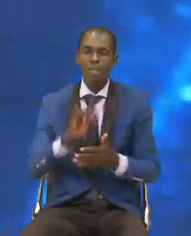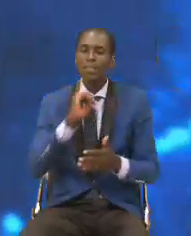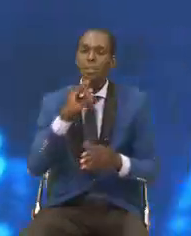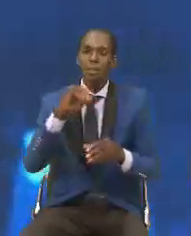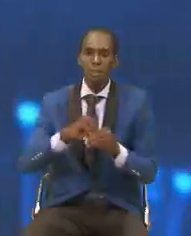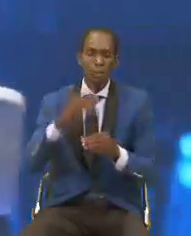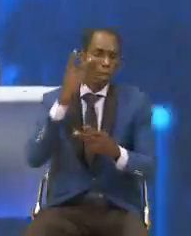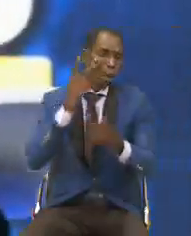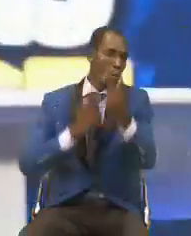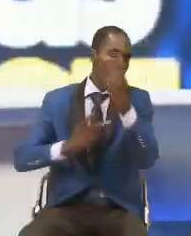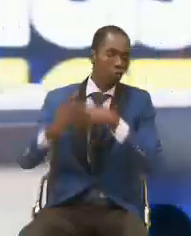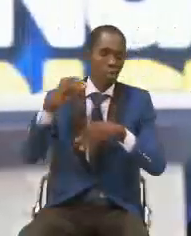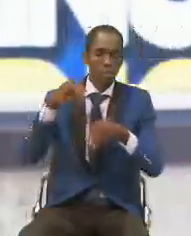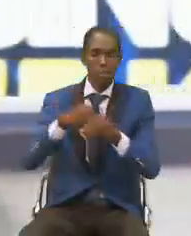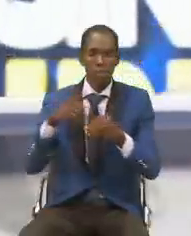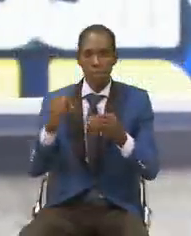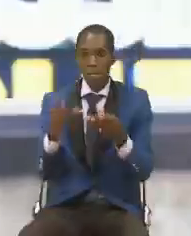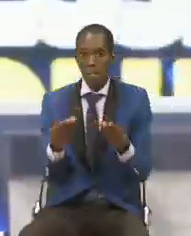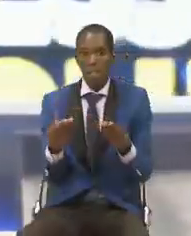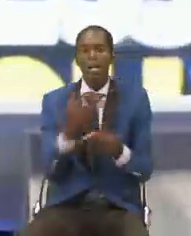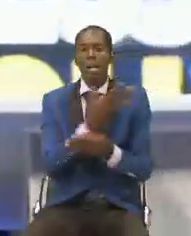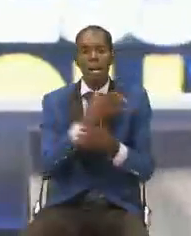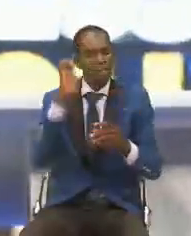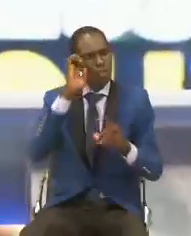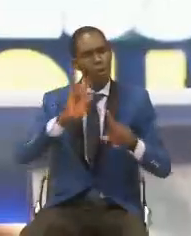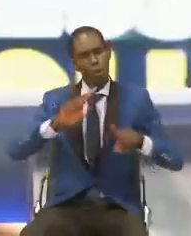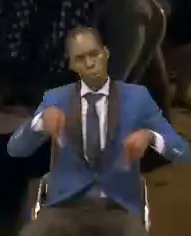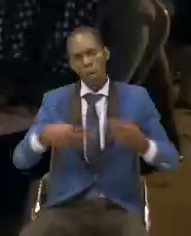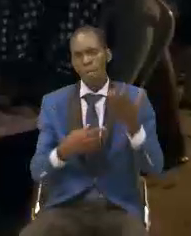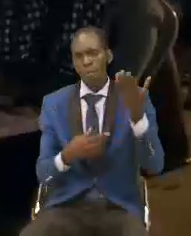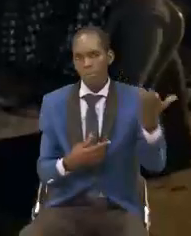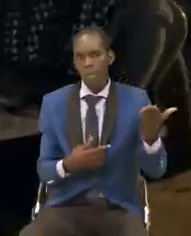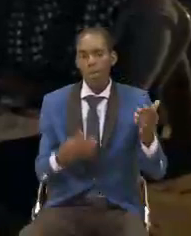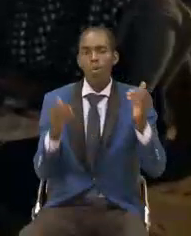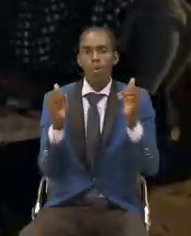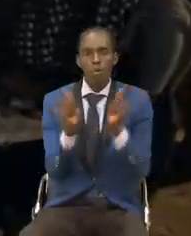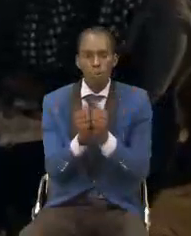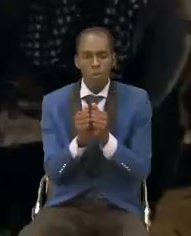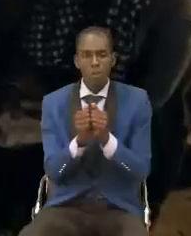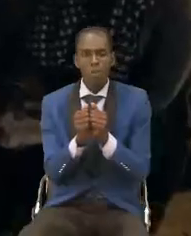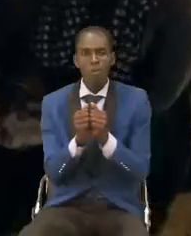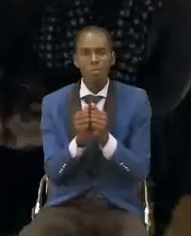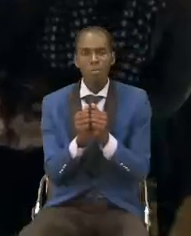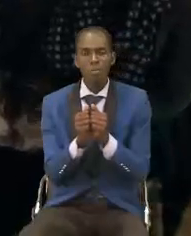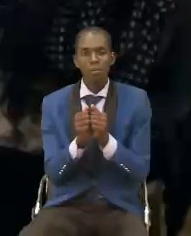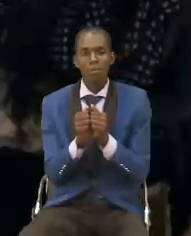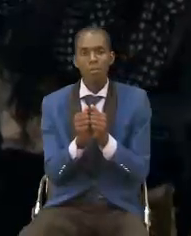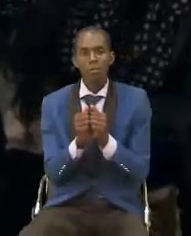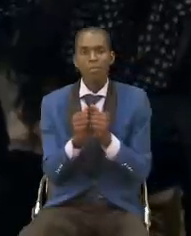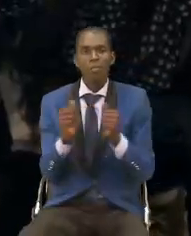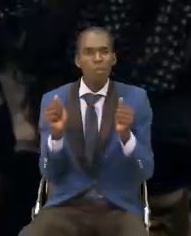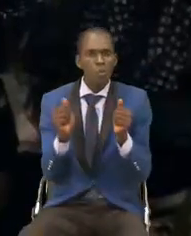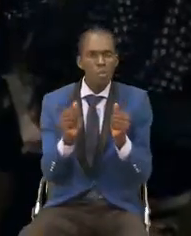that resided in the prophets in the land and he went there he went with his